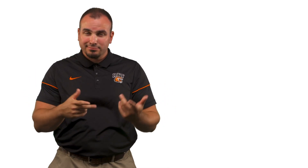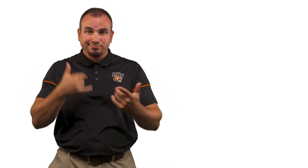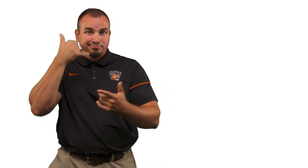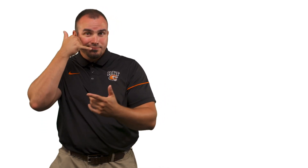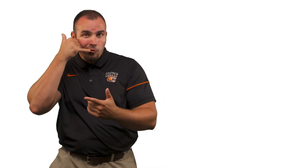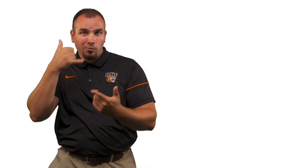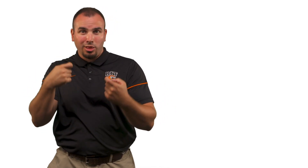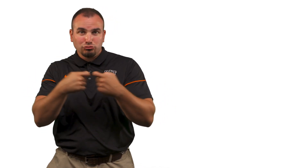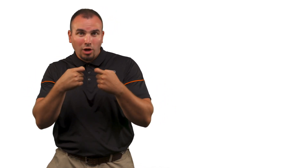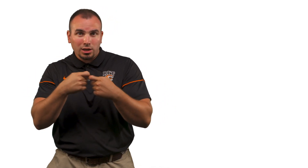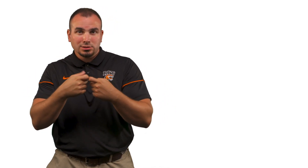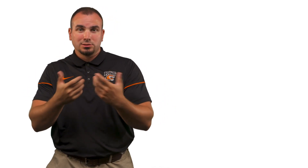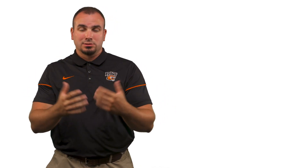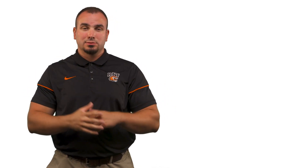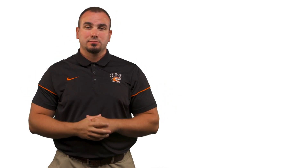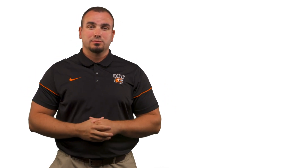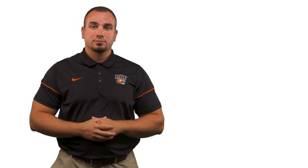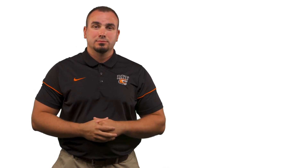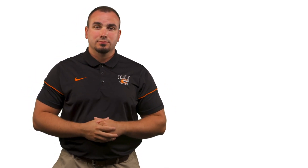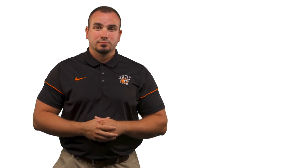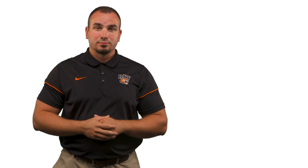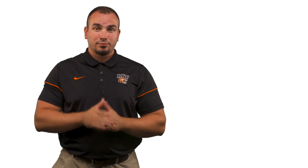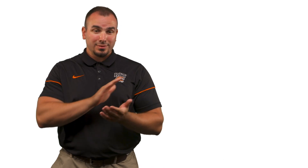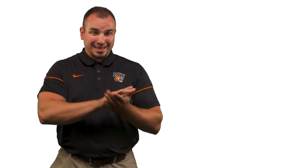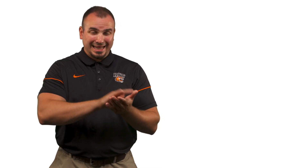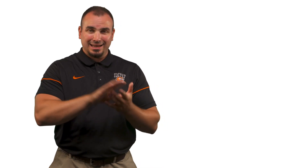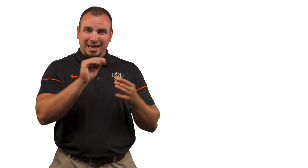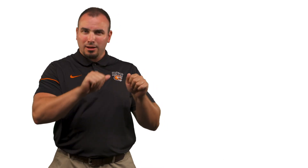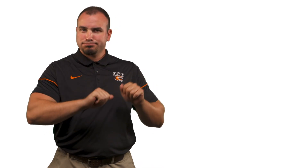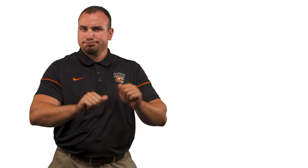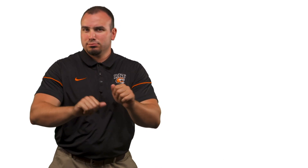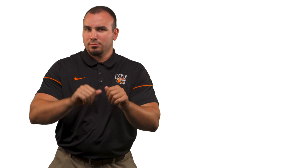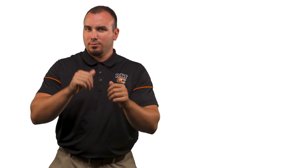sinks, electronics.